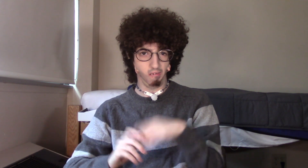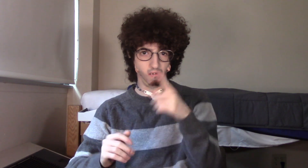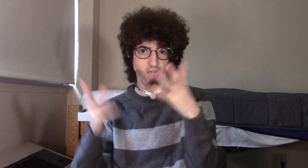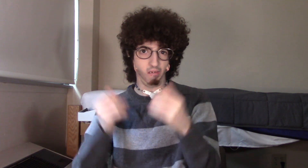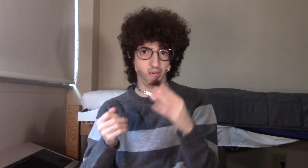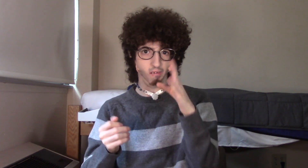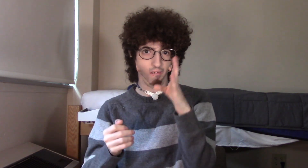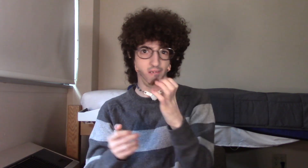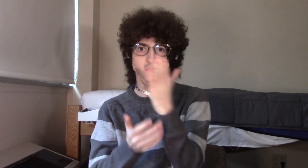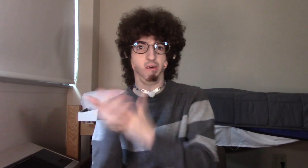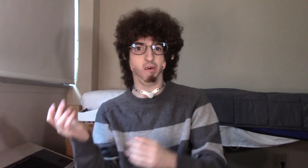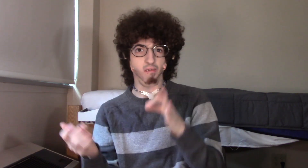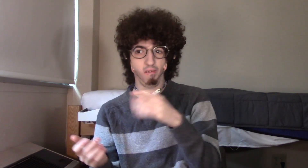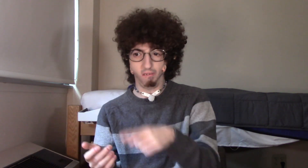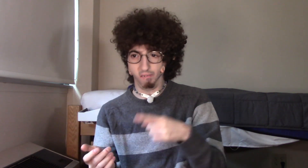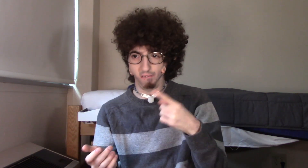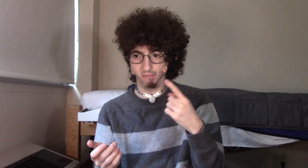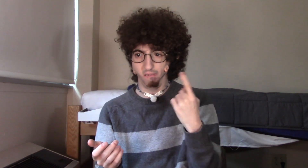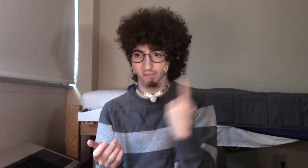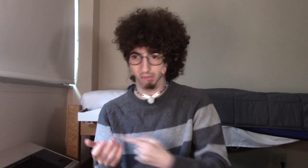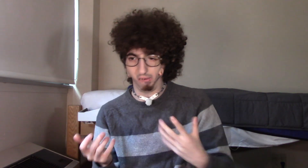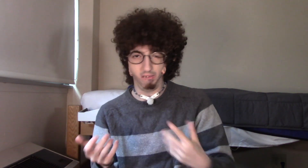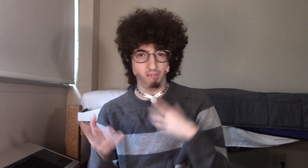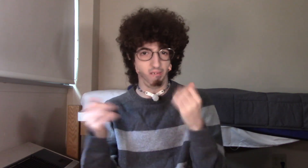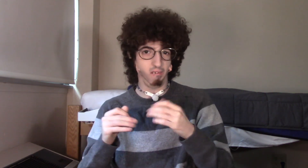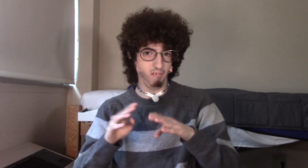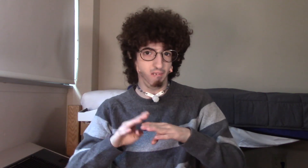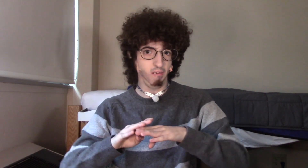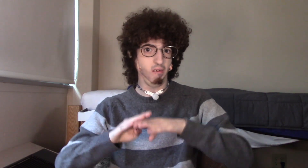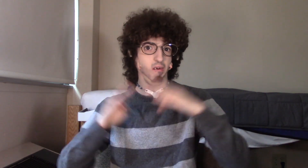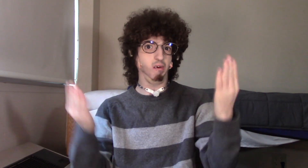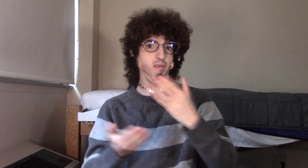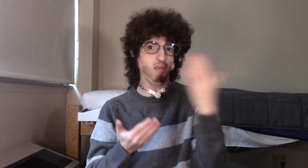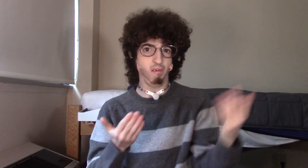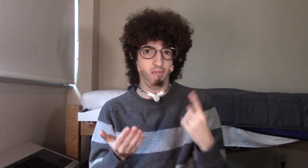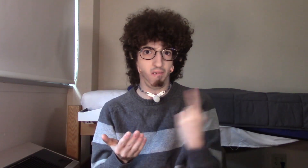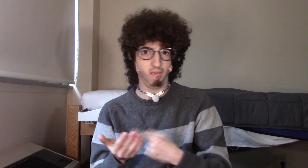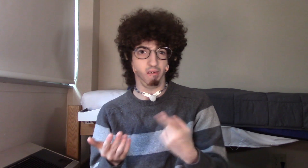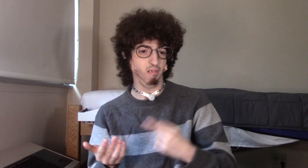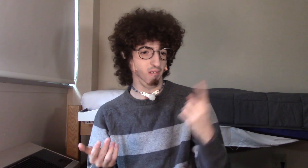and you want to be part of these discussions, I want these to be open-ended discussions